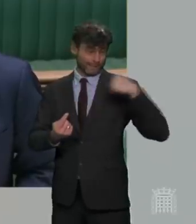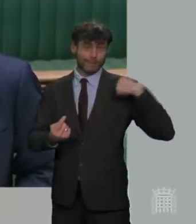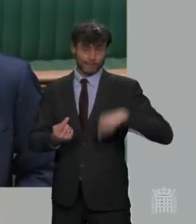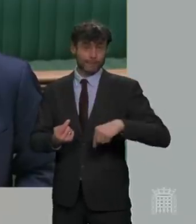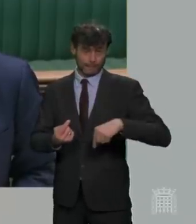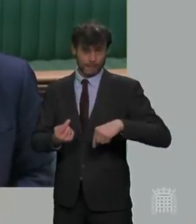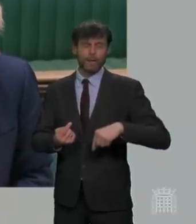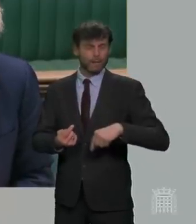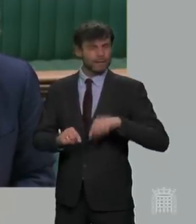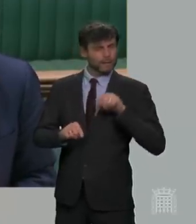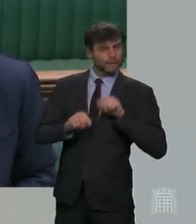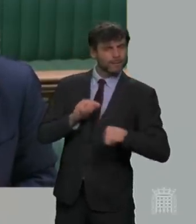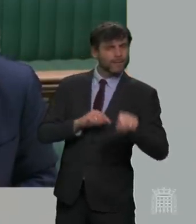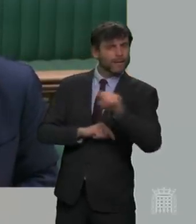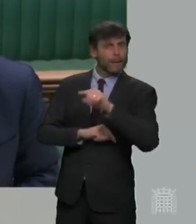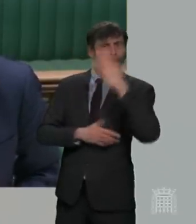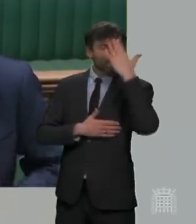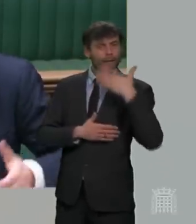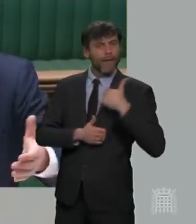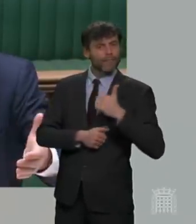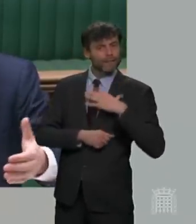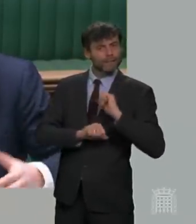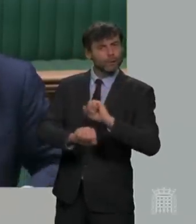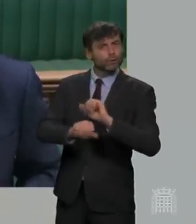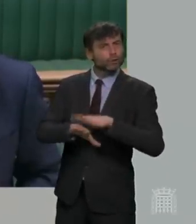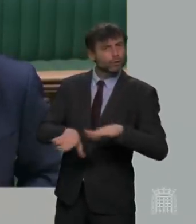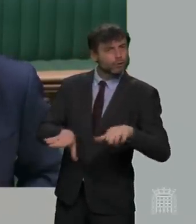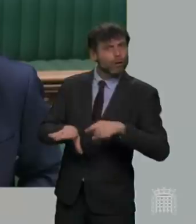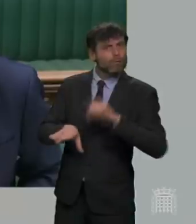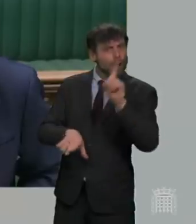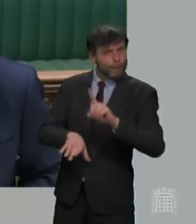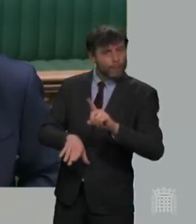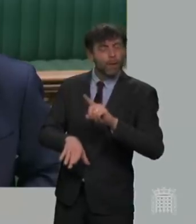the mental health needs of children and young people. That is why I appointed Dr Alex George